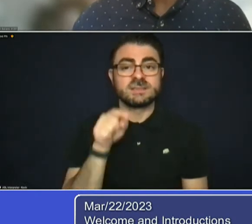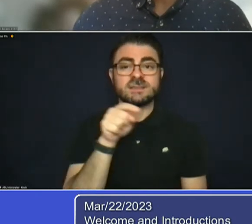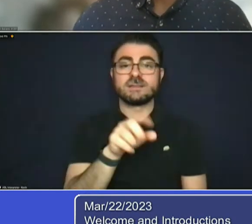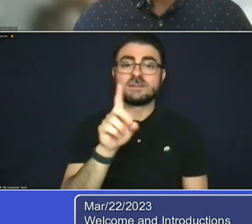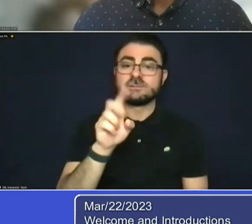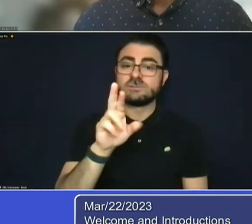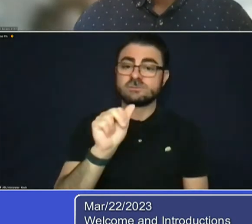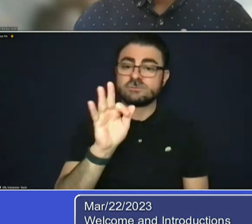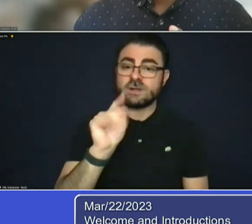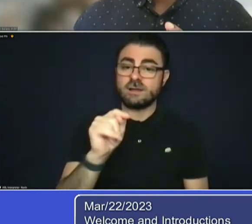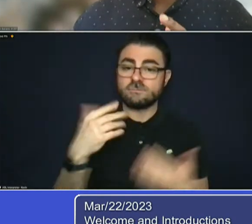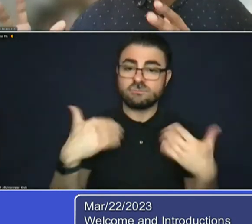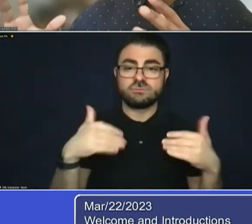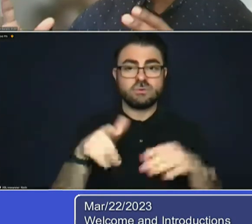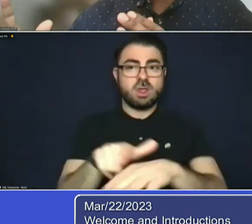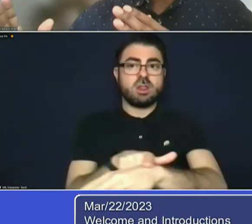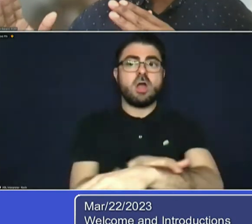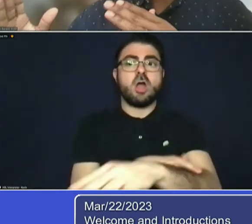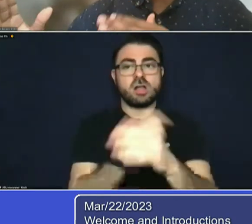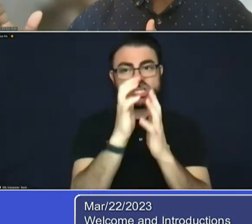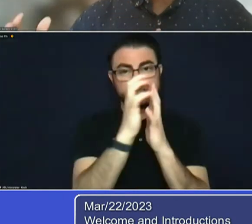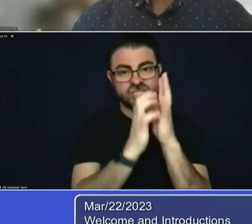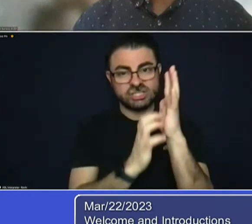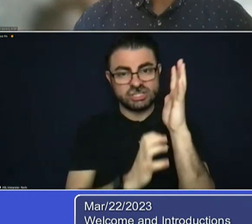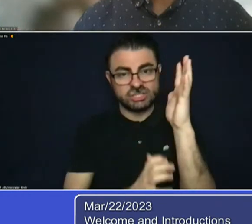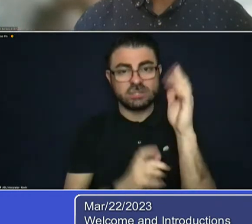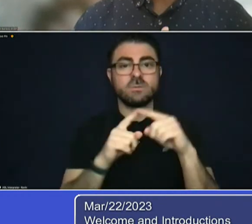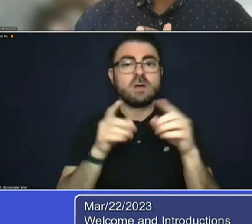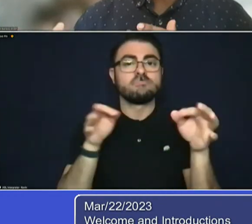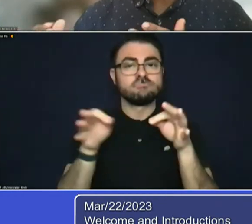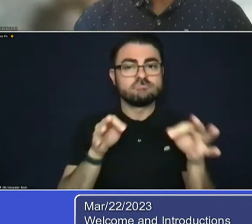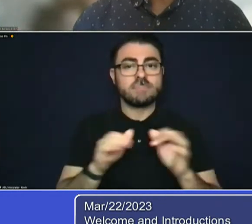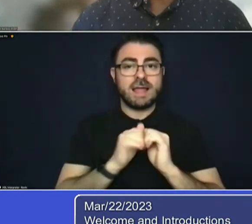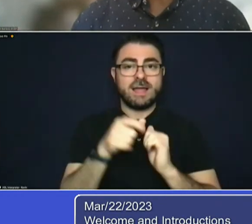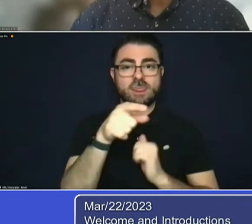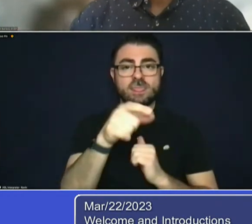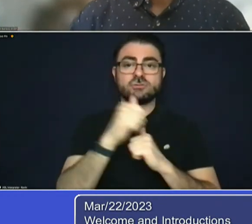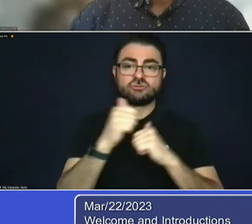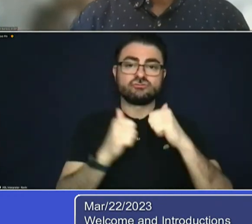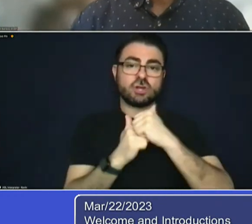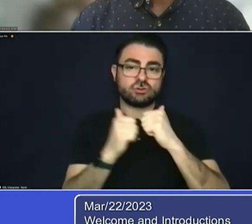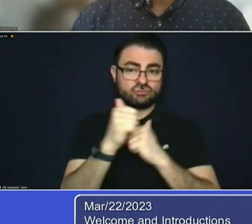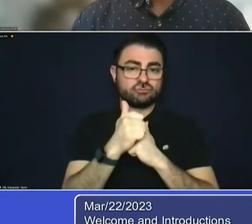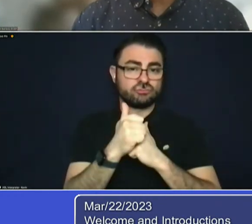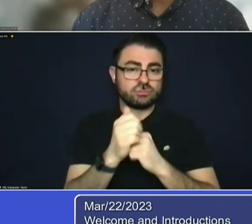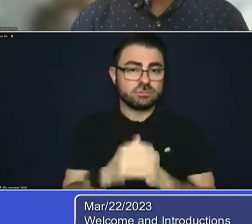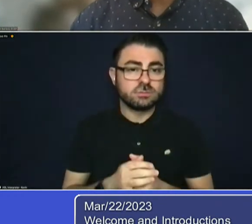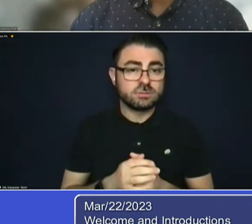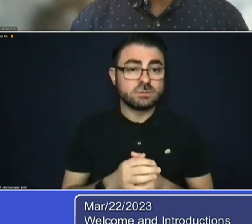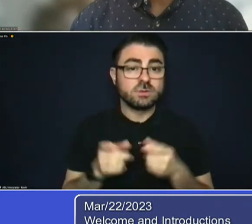THE DRAFT IS A LONG DOCUMENT, AND WE WANT TO ORIENT YOU ALL TO